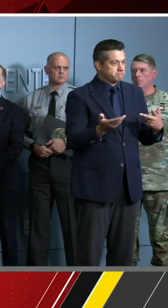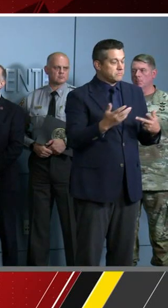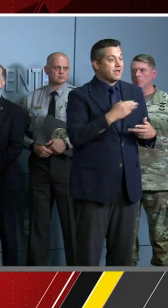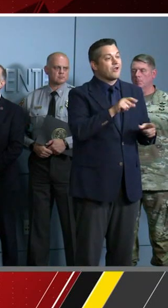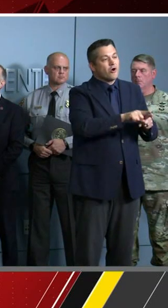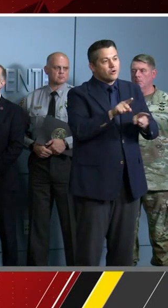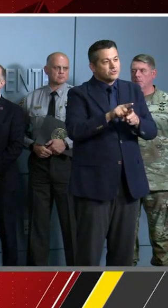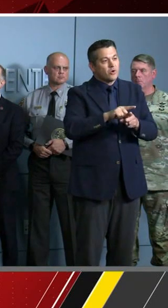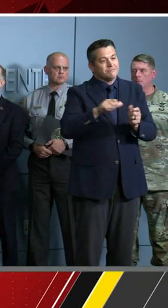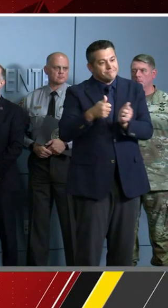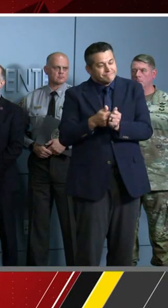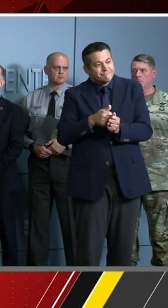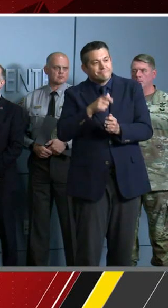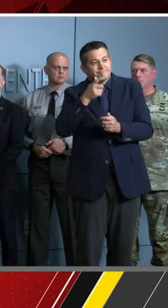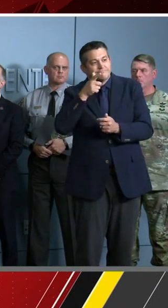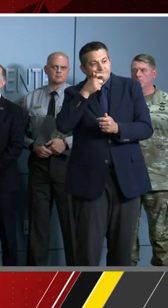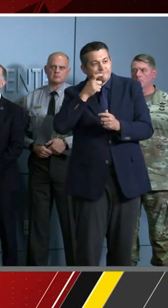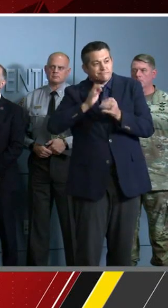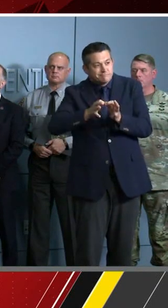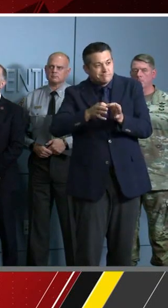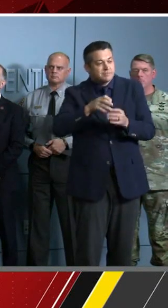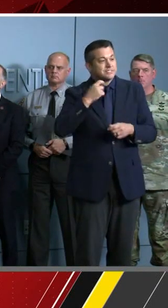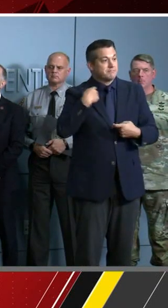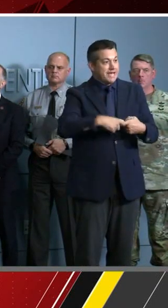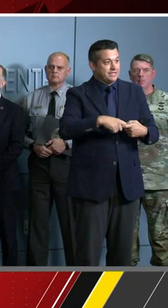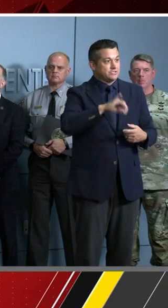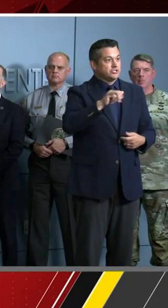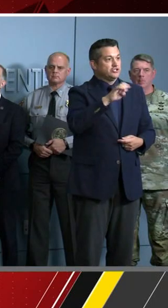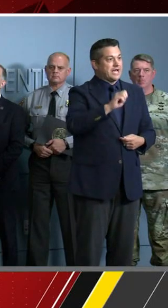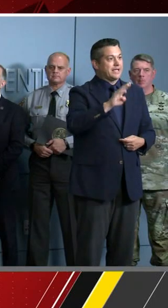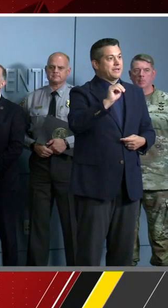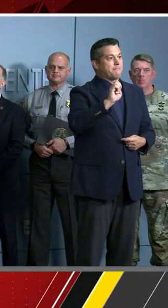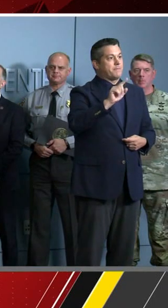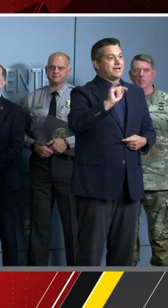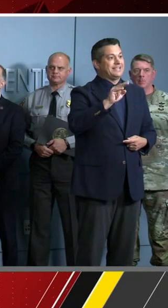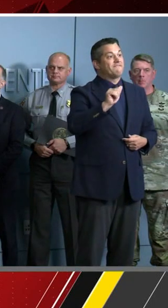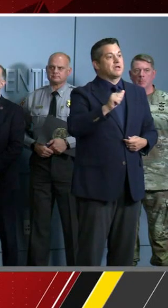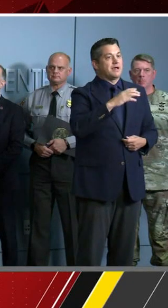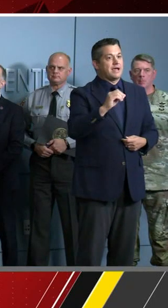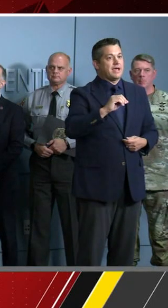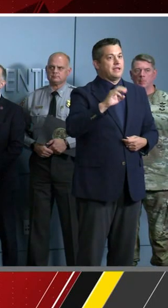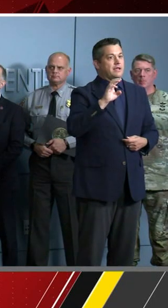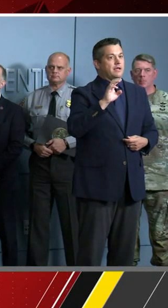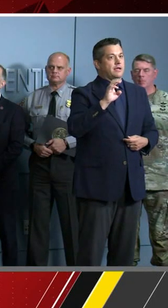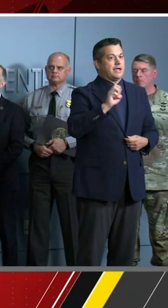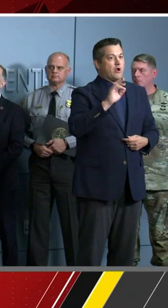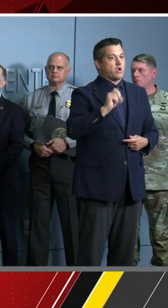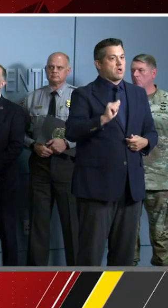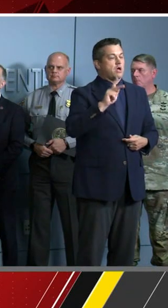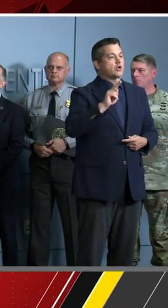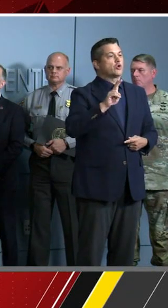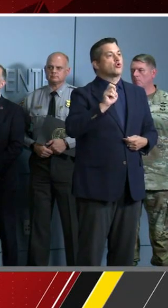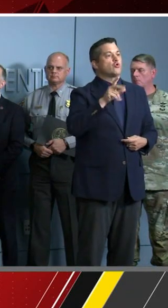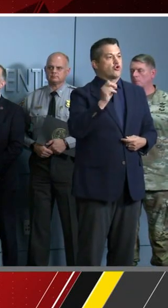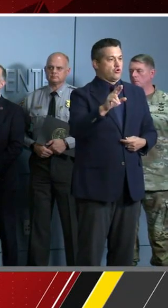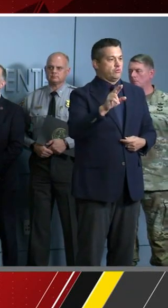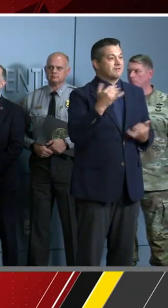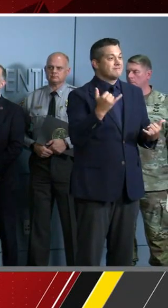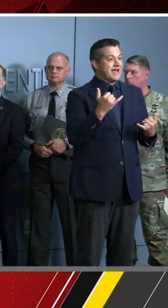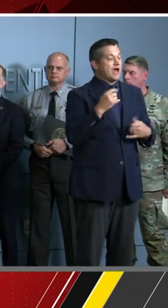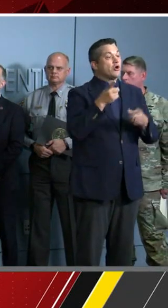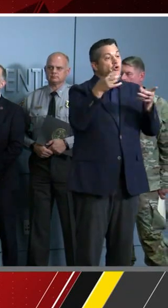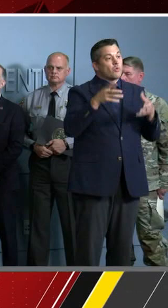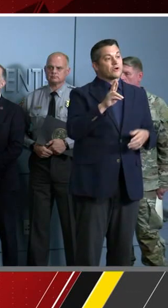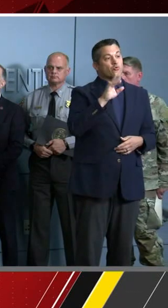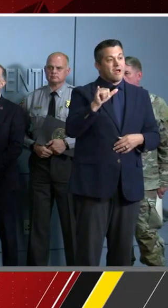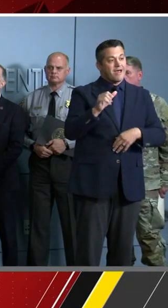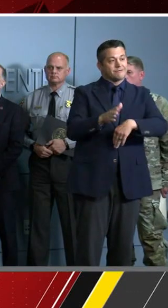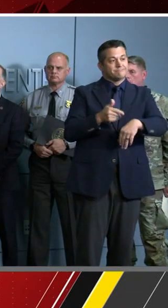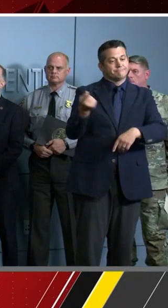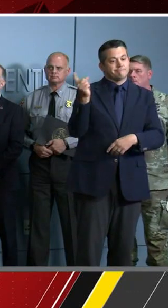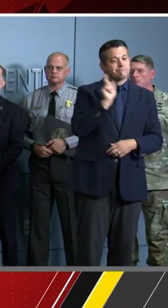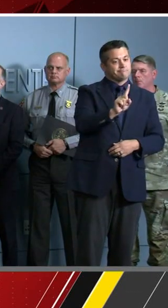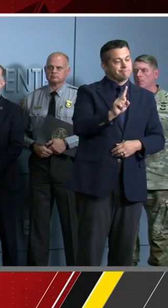interpreters Jackie Metivier and